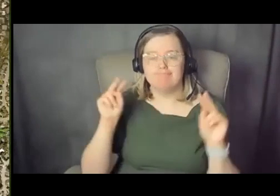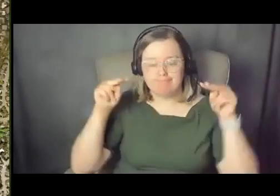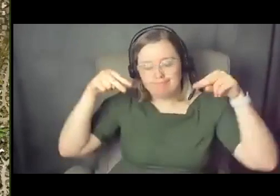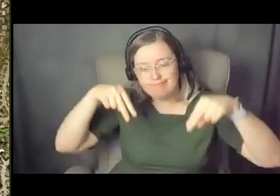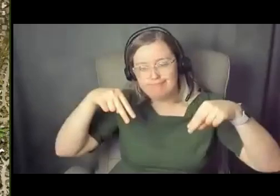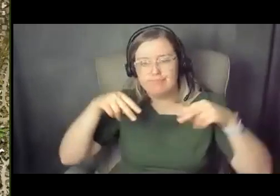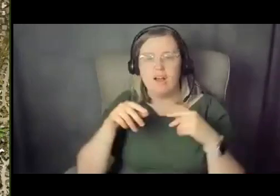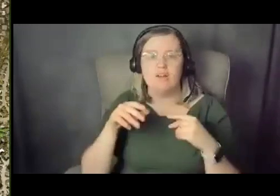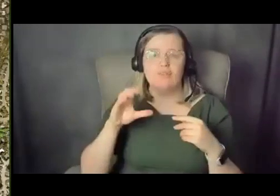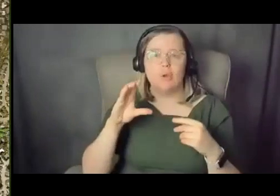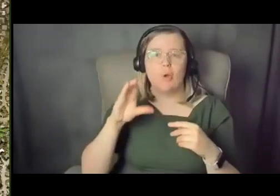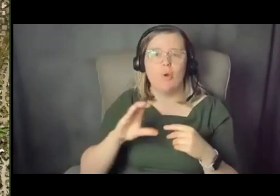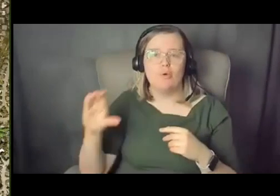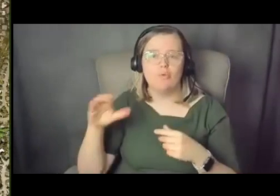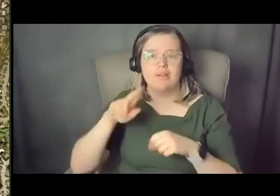natural area where the north is to the top here.